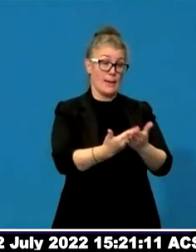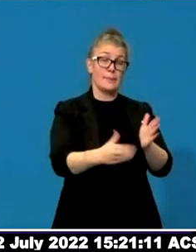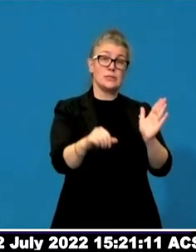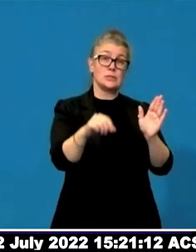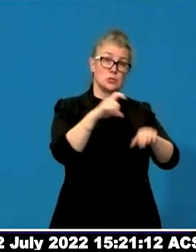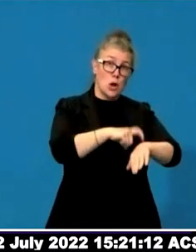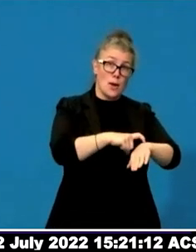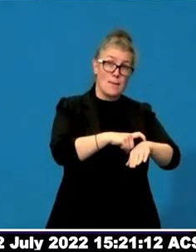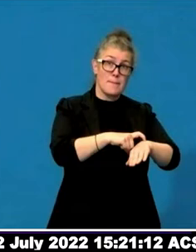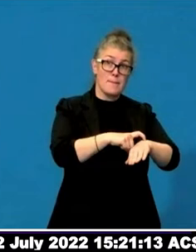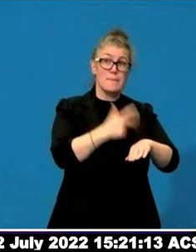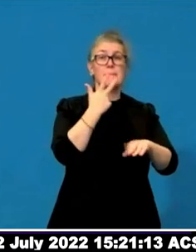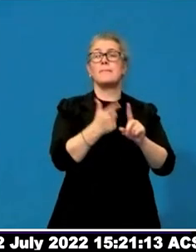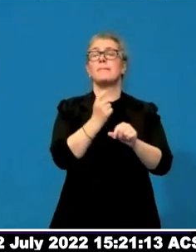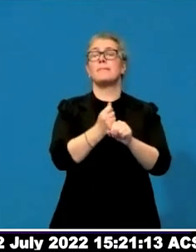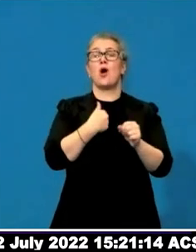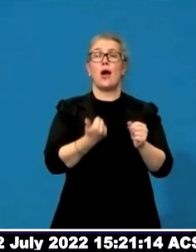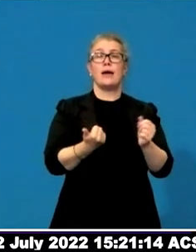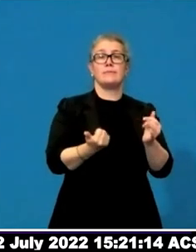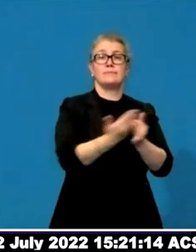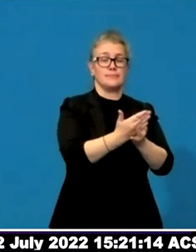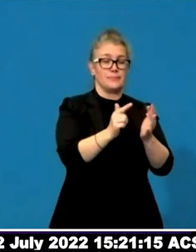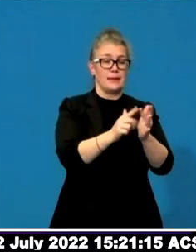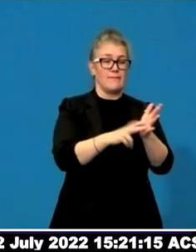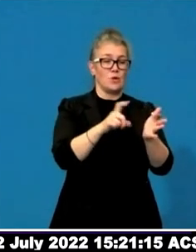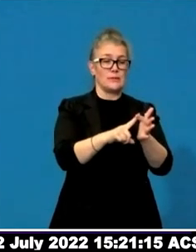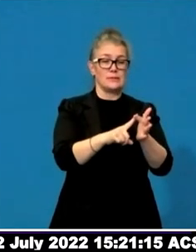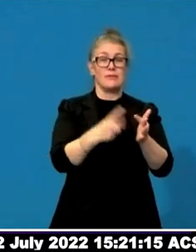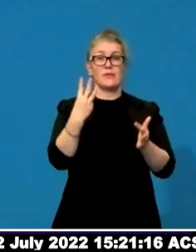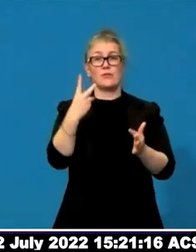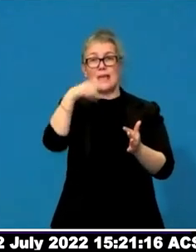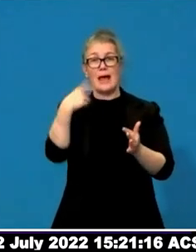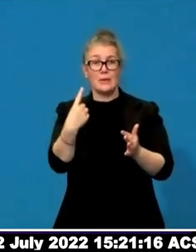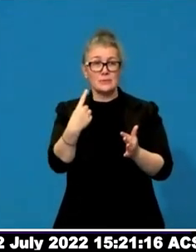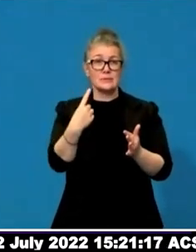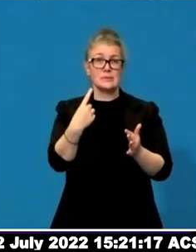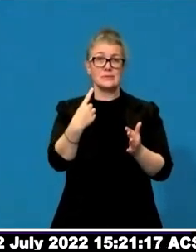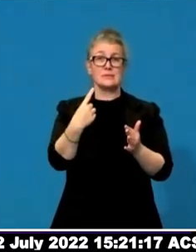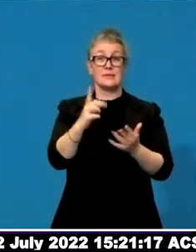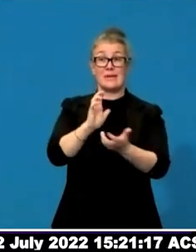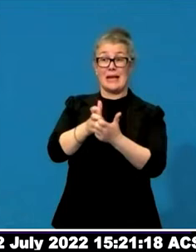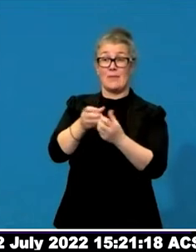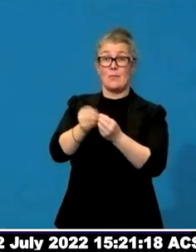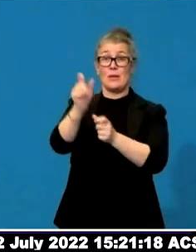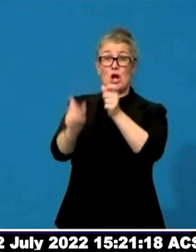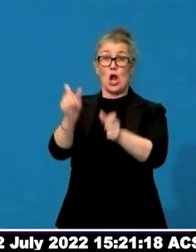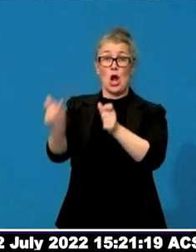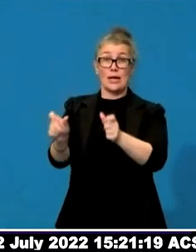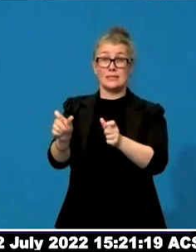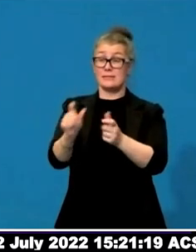if I was to put an invoice to say three hours spent engaging with clients to build a relationship, I would be shut down in a second.